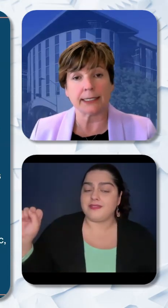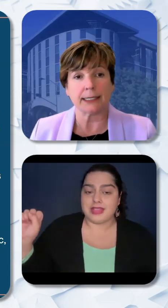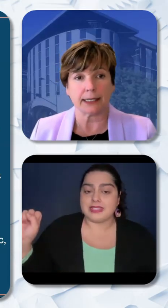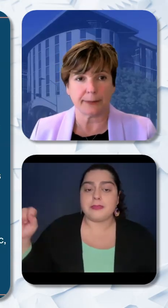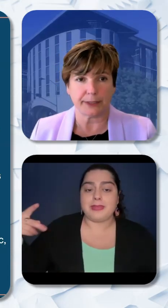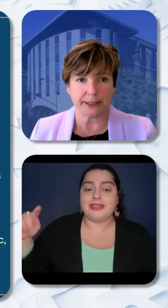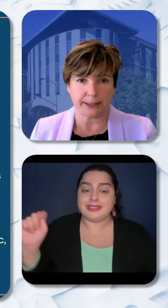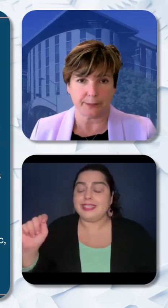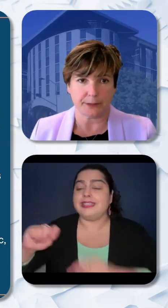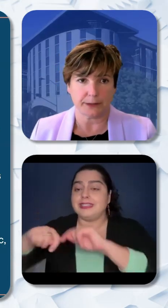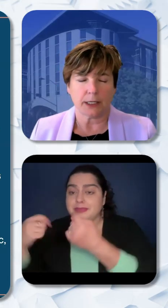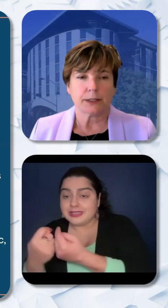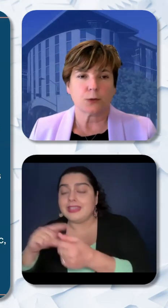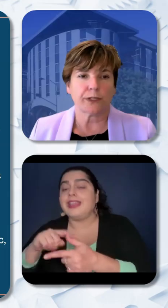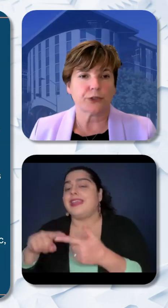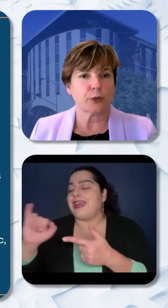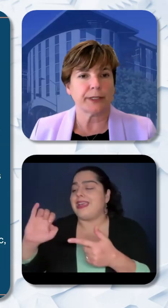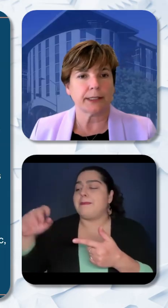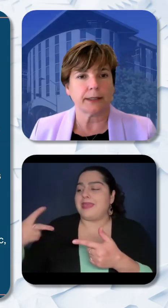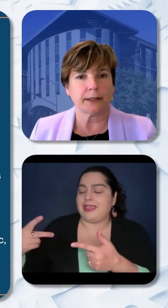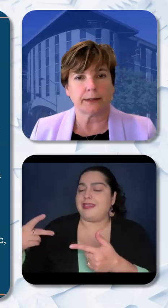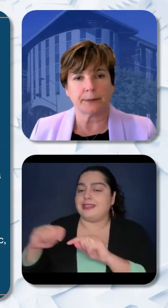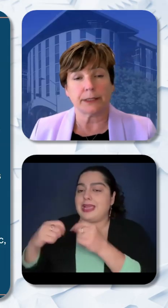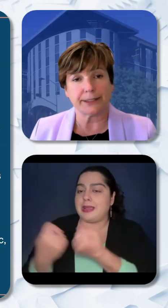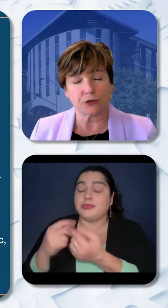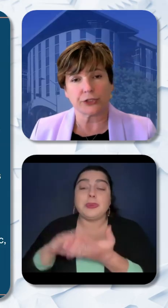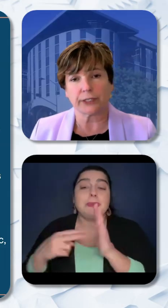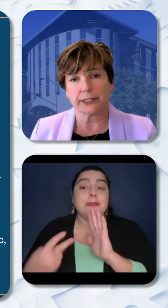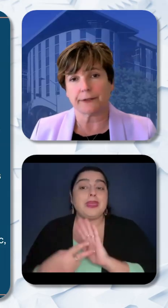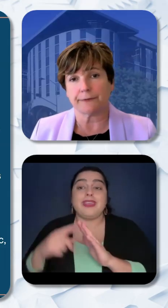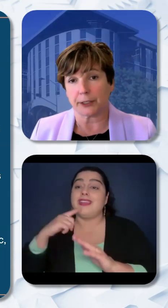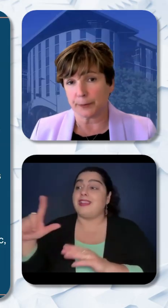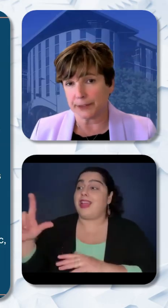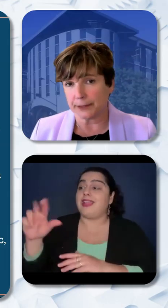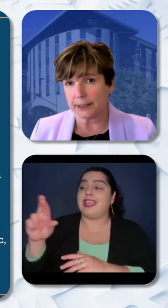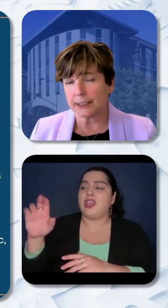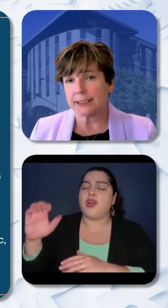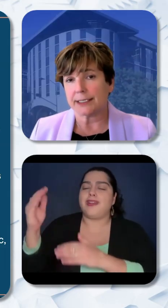and IEP teams. So when determining, least restrictive environment,